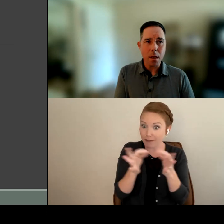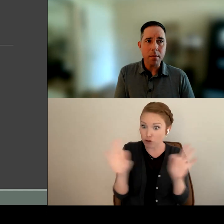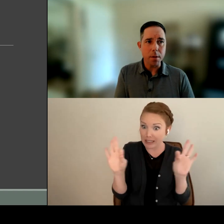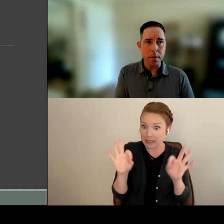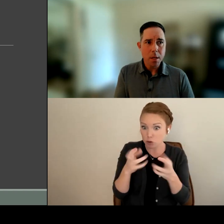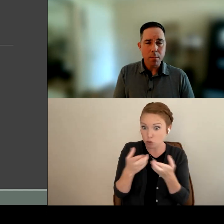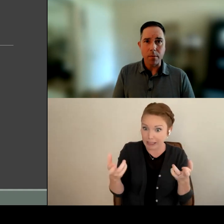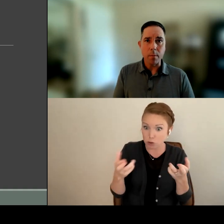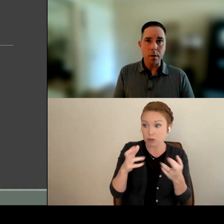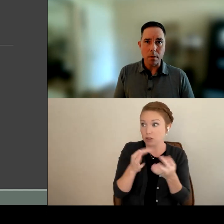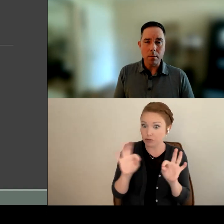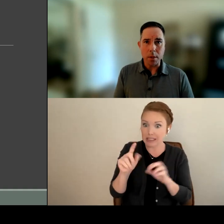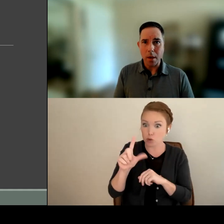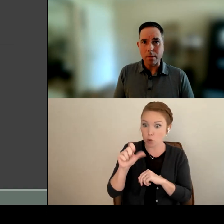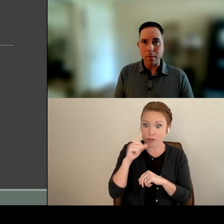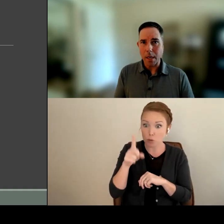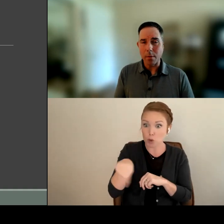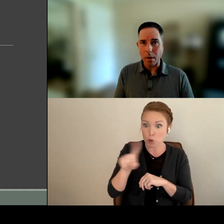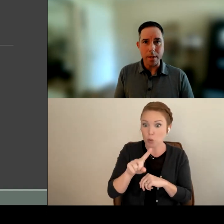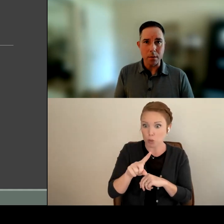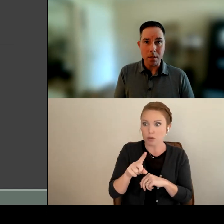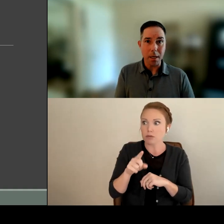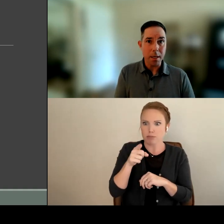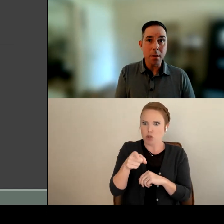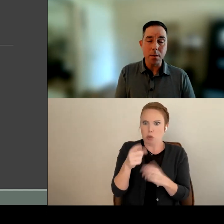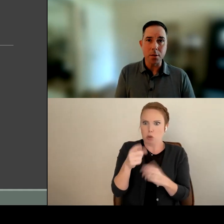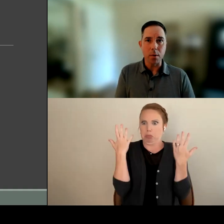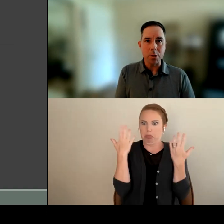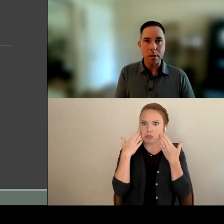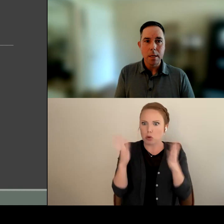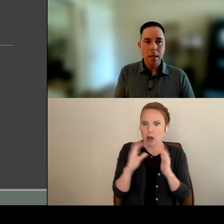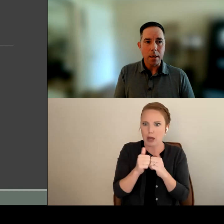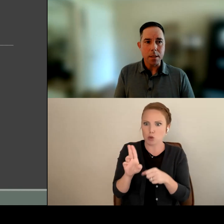It's not even the proverbial when you have a hammer, everything looks like a nail situation.